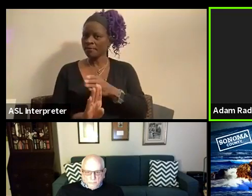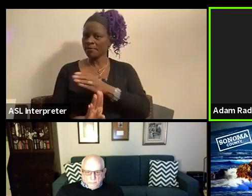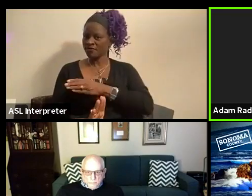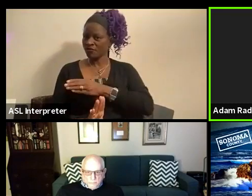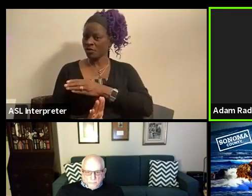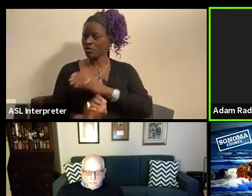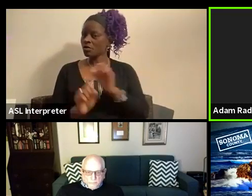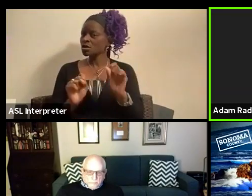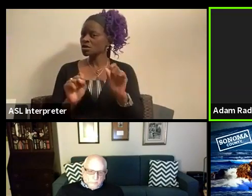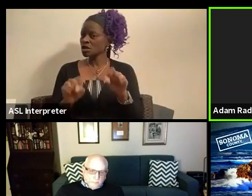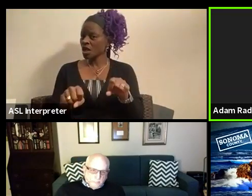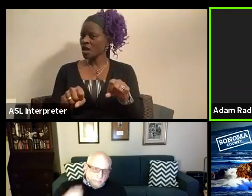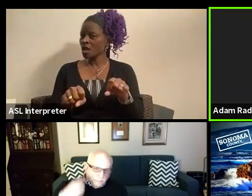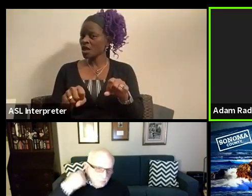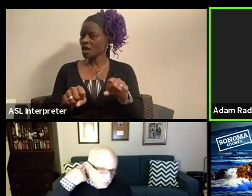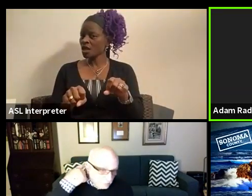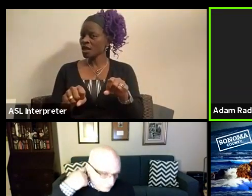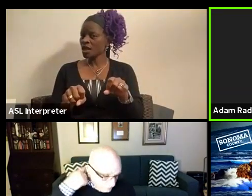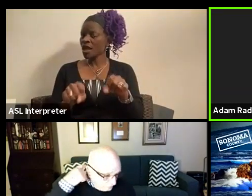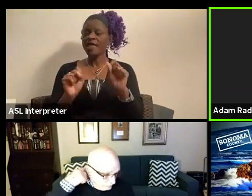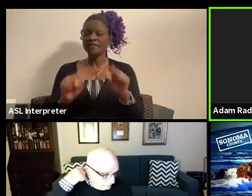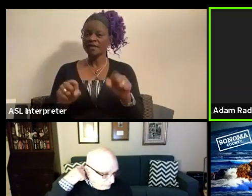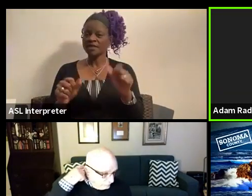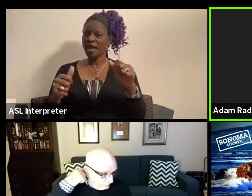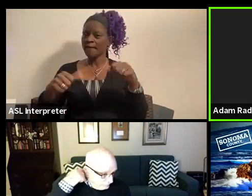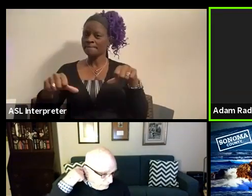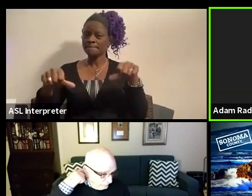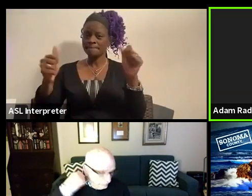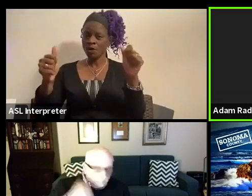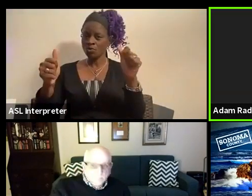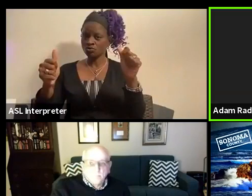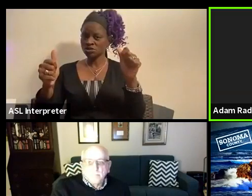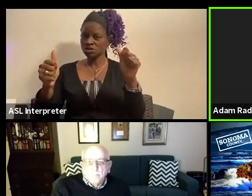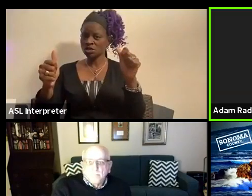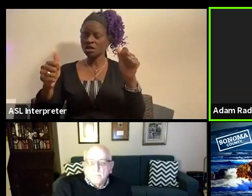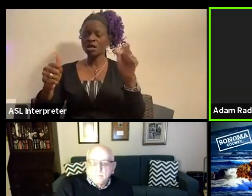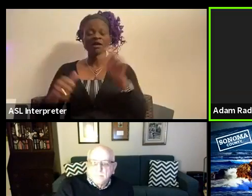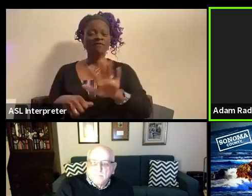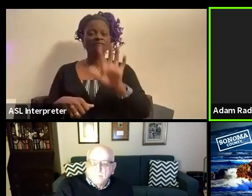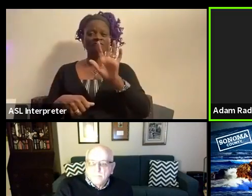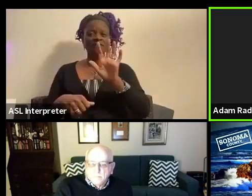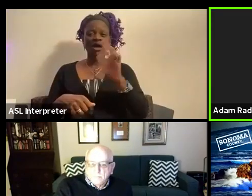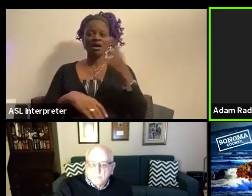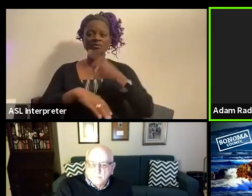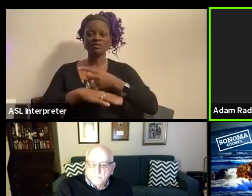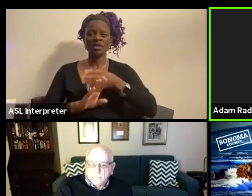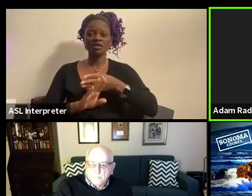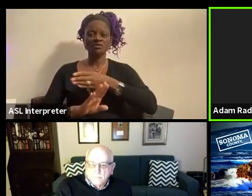approved and posted at least five days before they reopen.